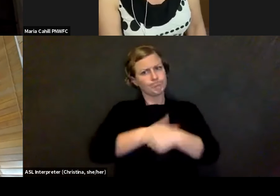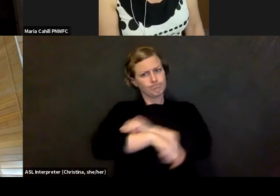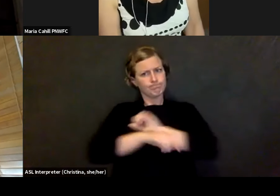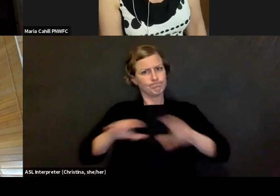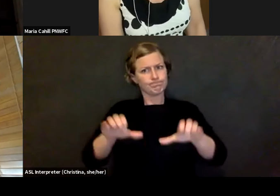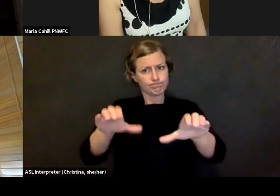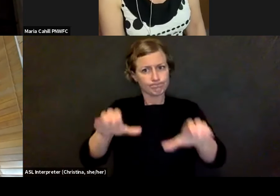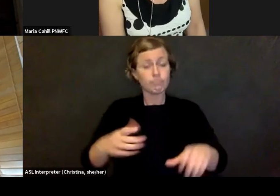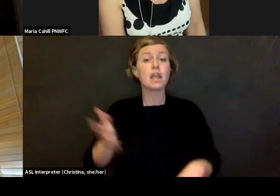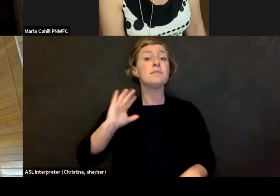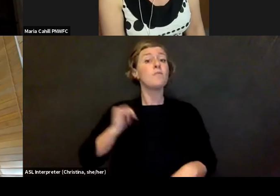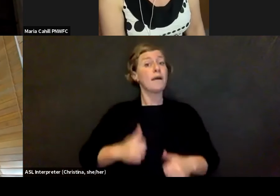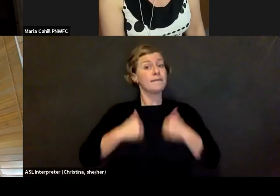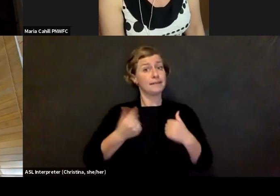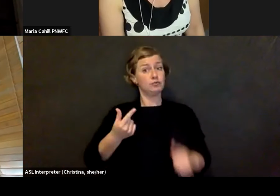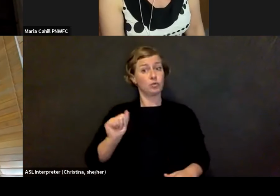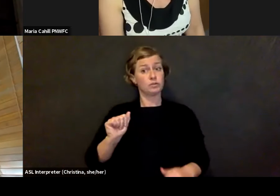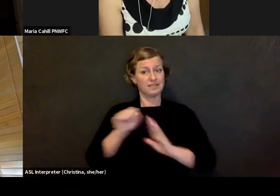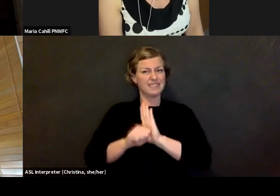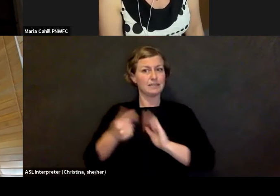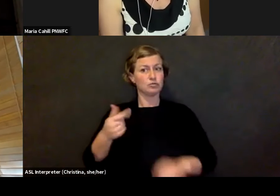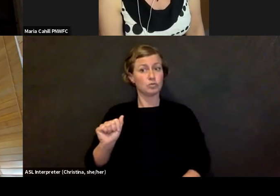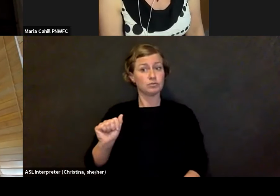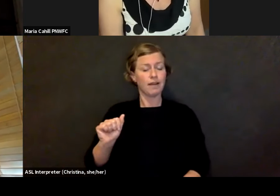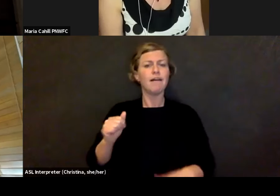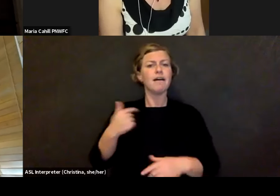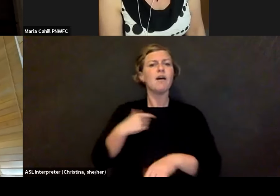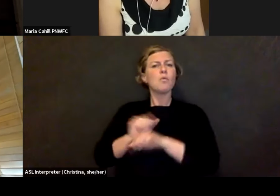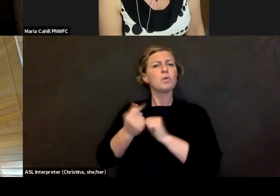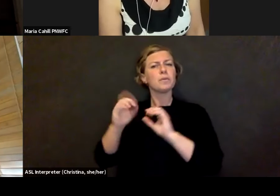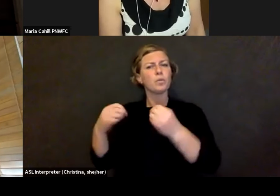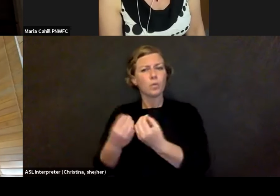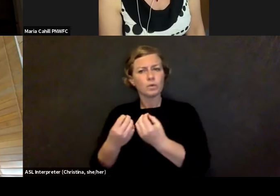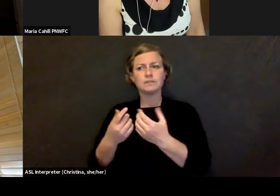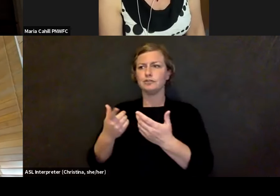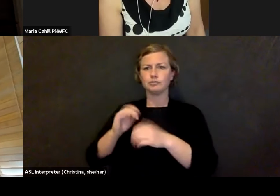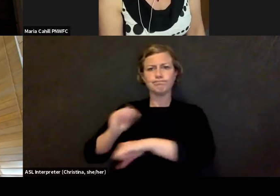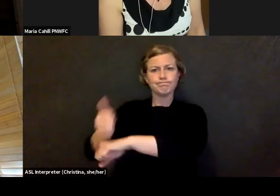but there are -- we have the ability to do it and we need people to take the step forward. When I